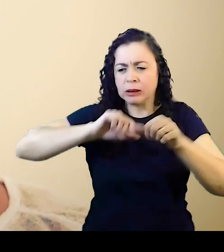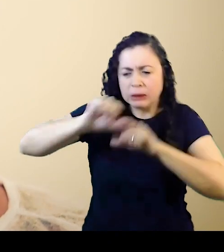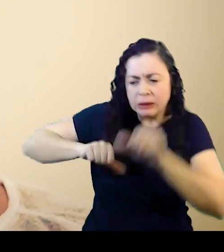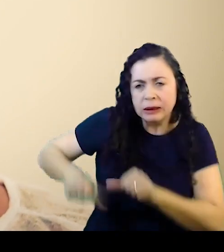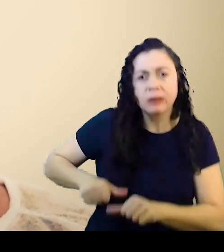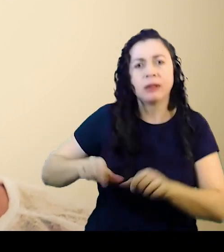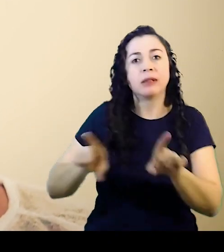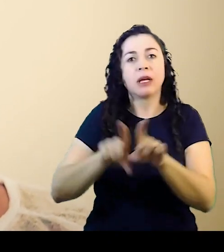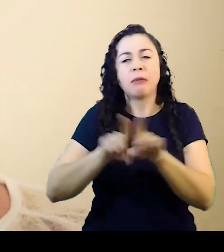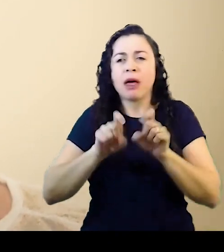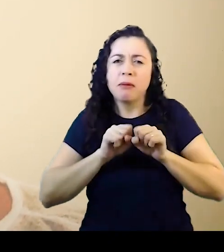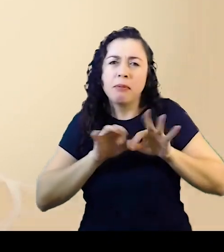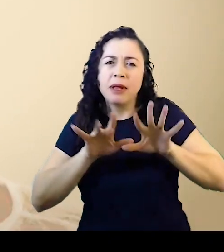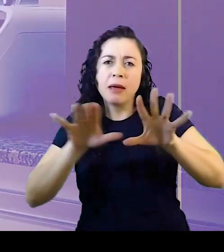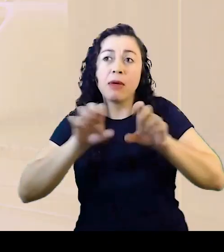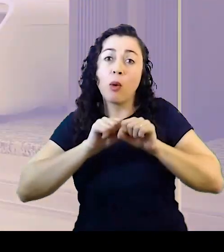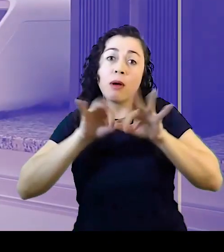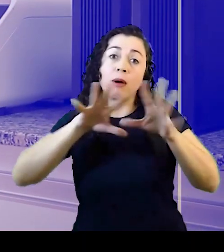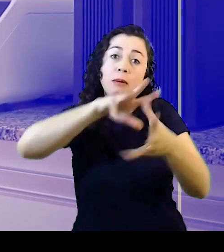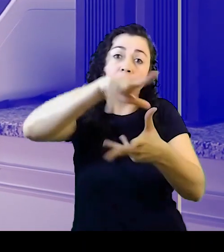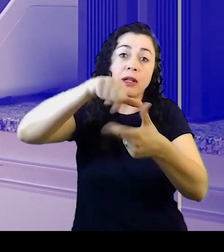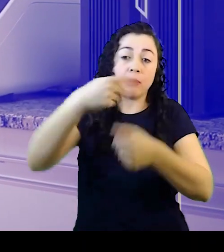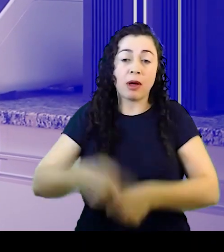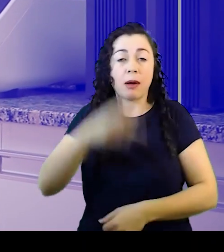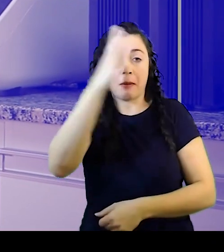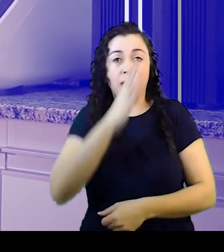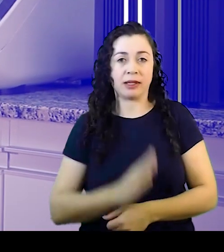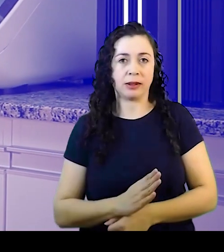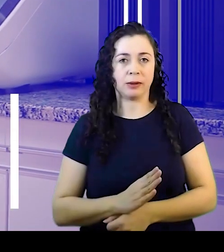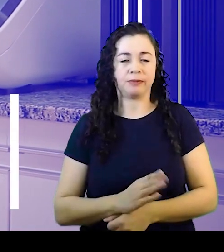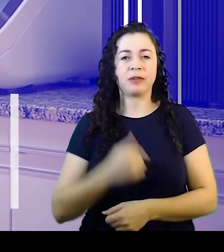epidemic, the pandemic in Brazil. I am an Associate Professor at the